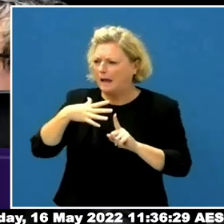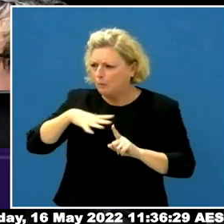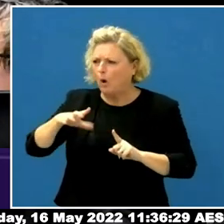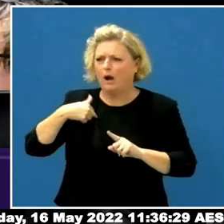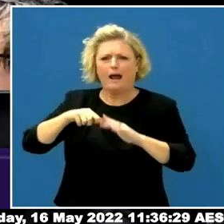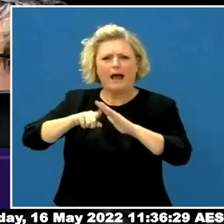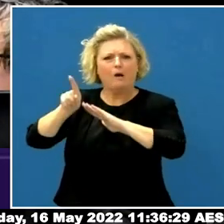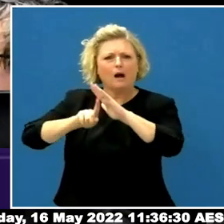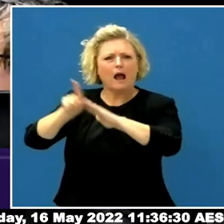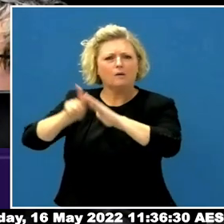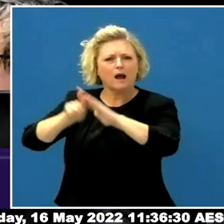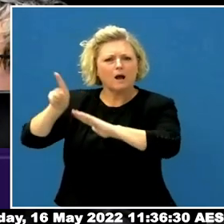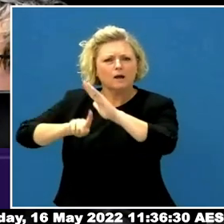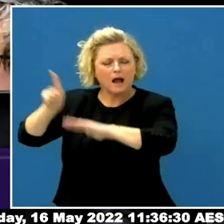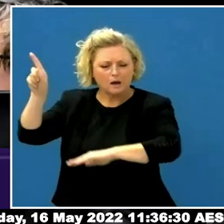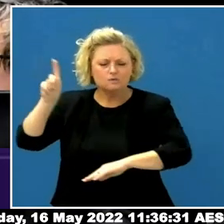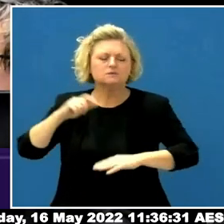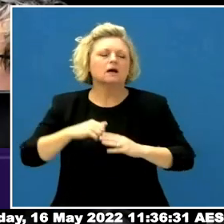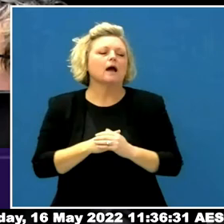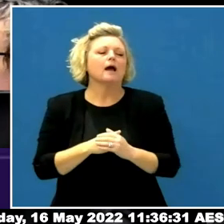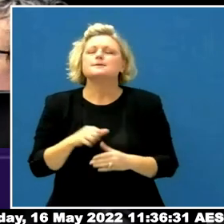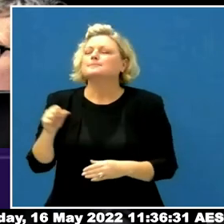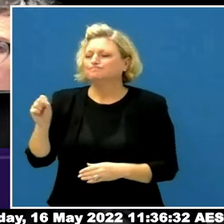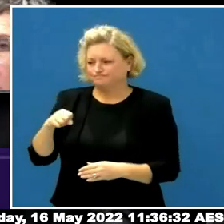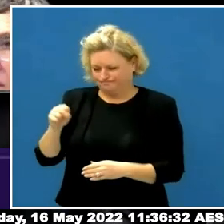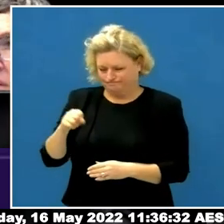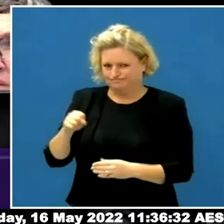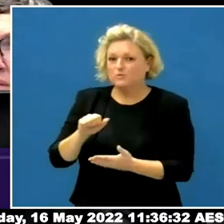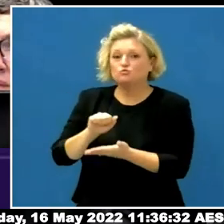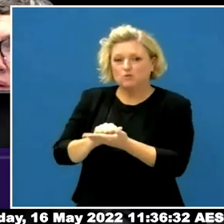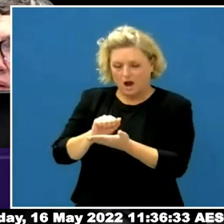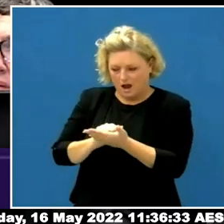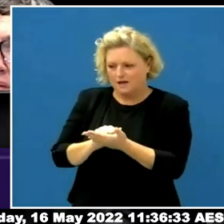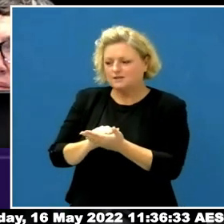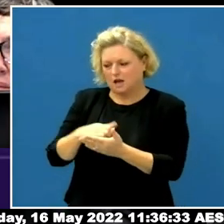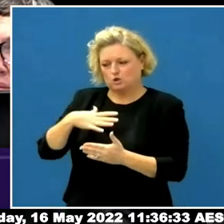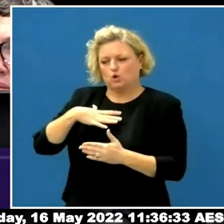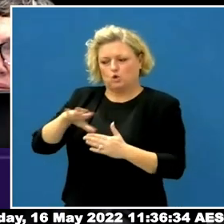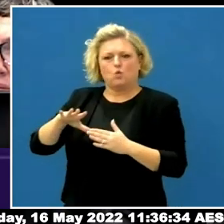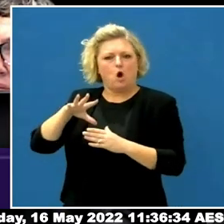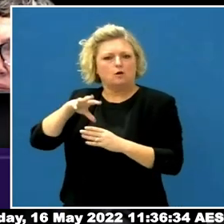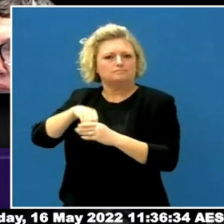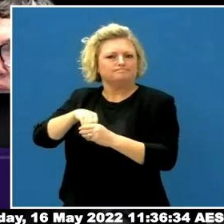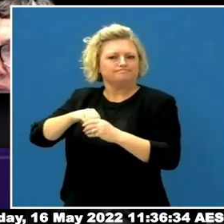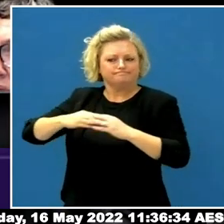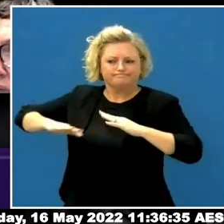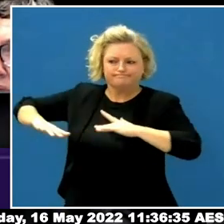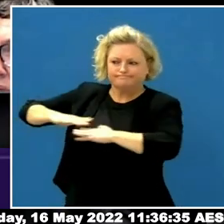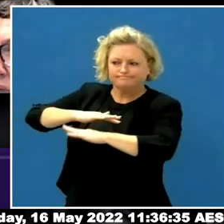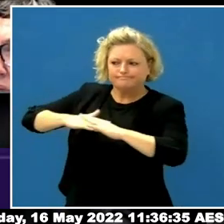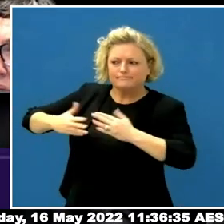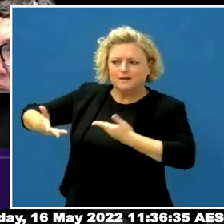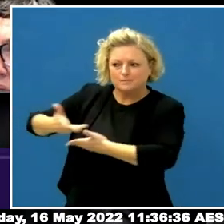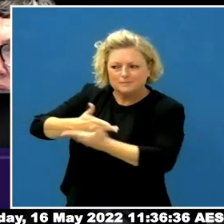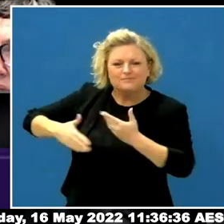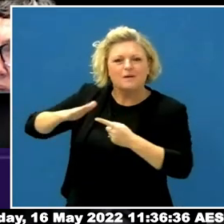That was a big part of the day program for him and also, I think you say, using an air fryer, so building life skills?